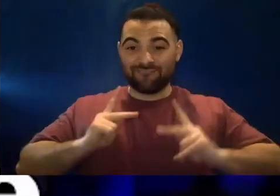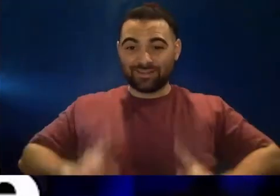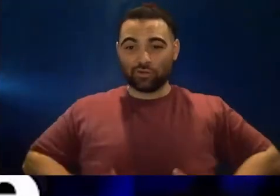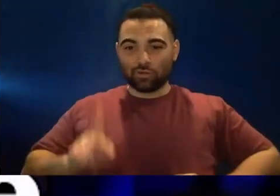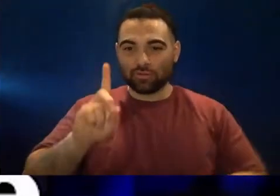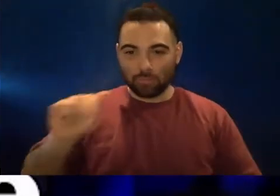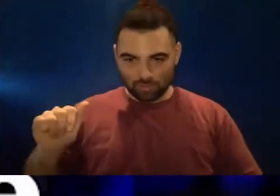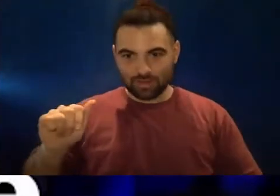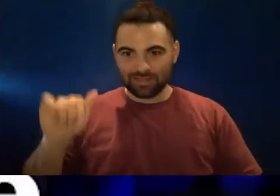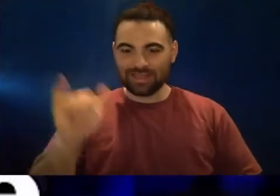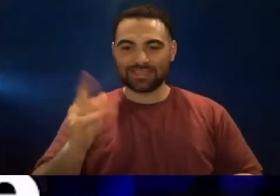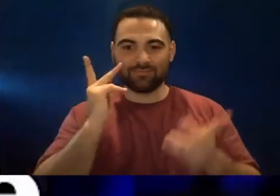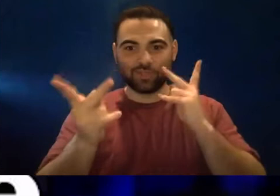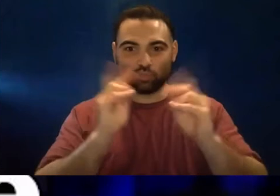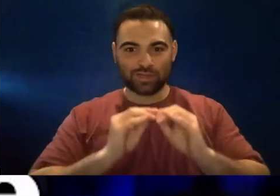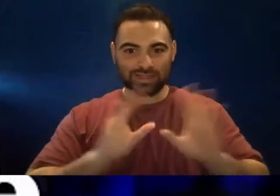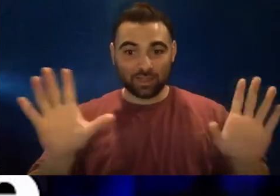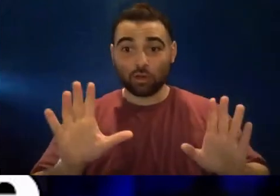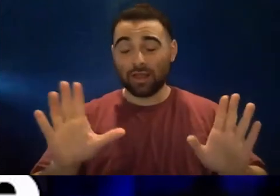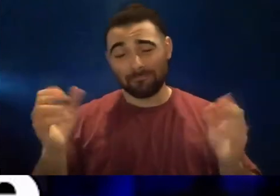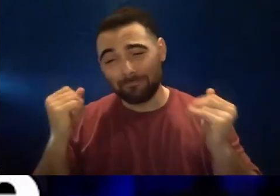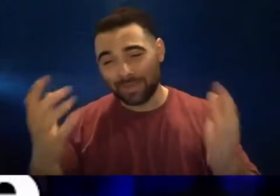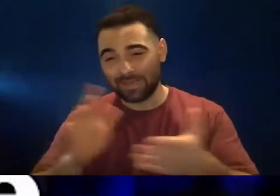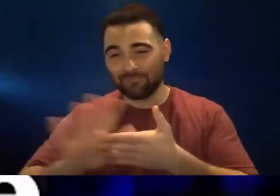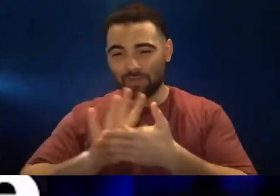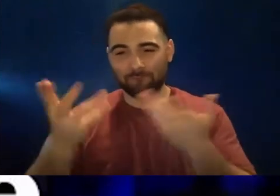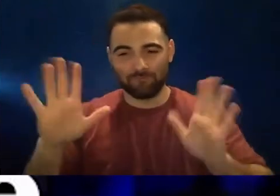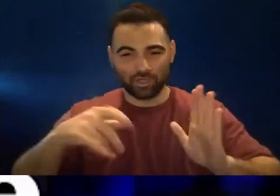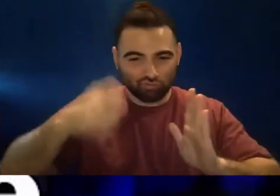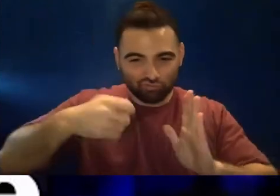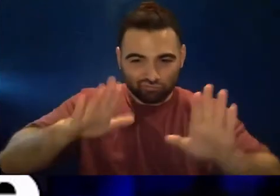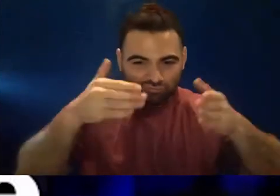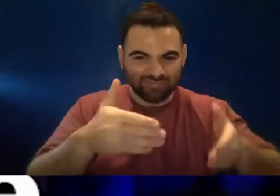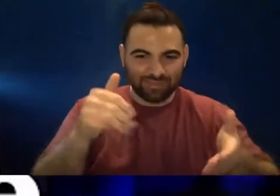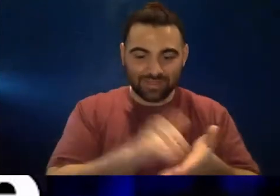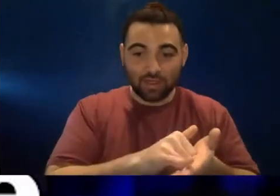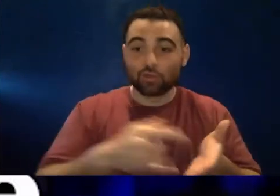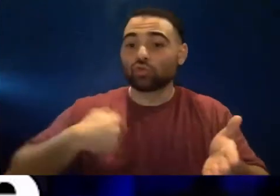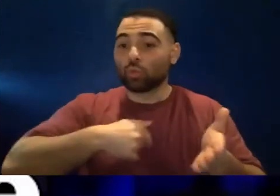And there have been a number of films made on that subject. So we wanted to actually expand